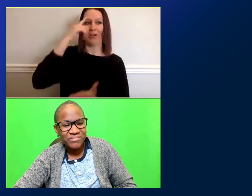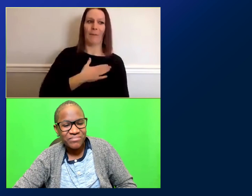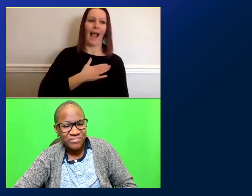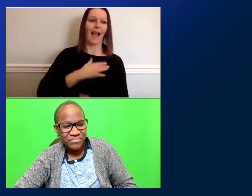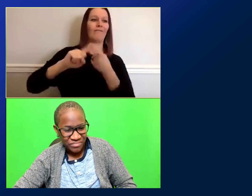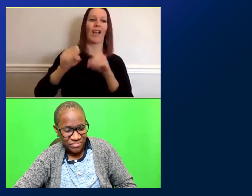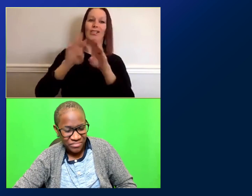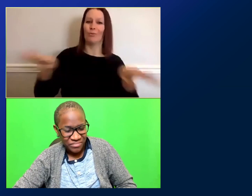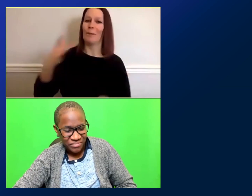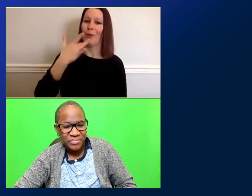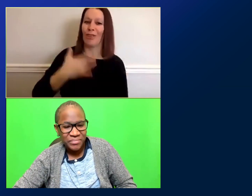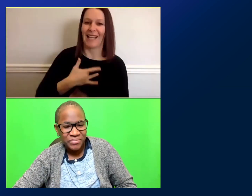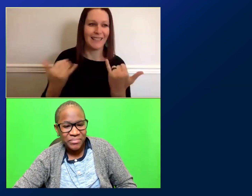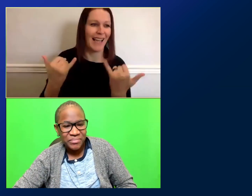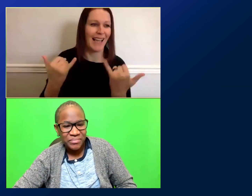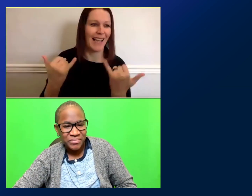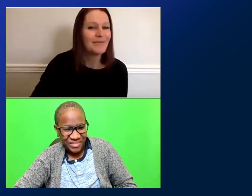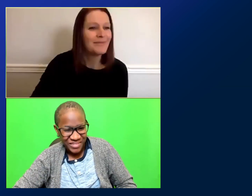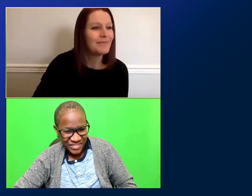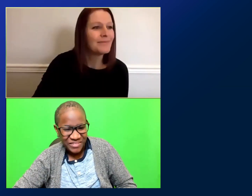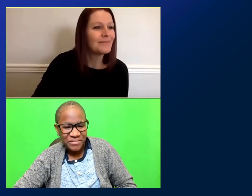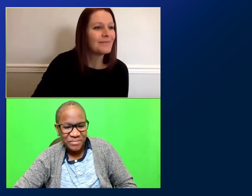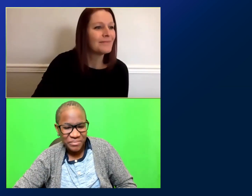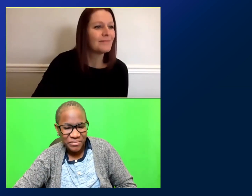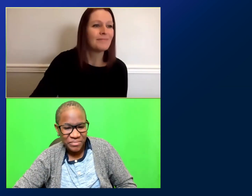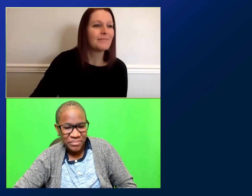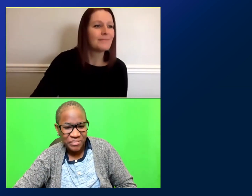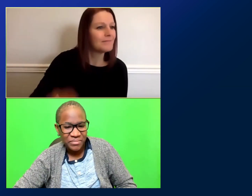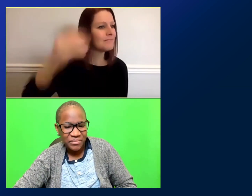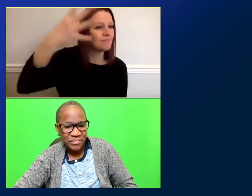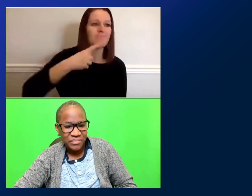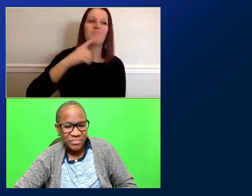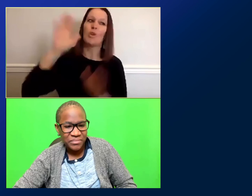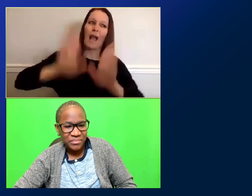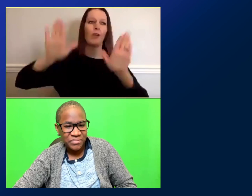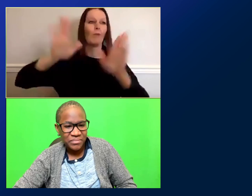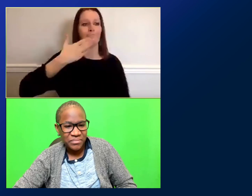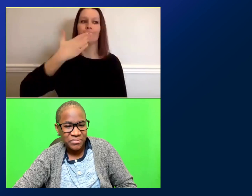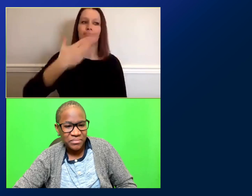um appreciated this and i bought that auntie bias book for one of my french